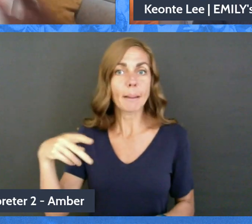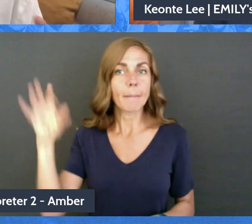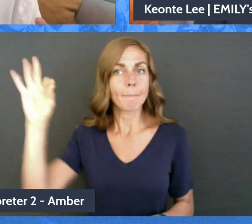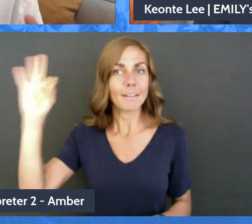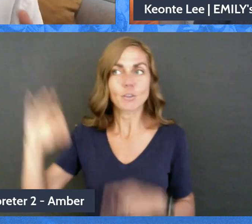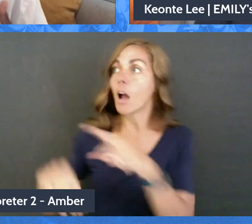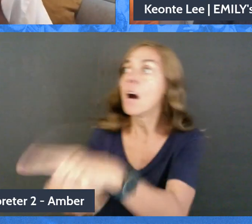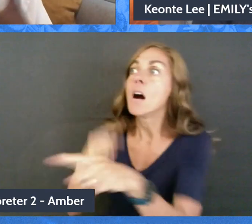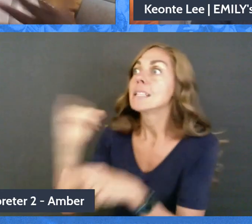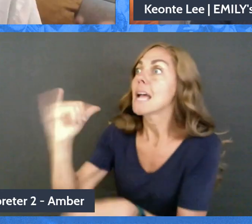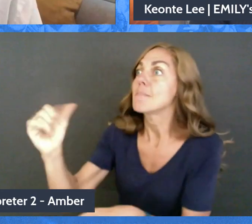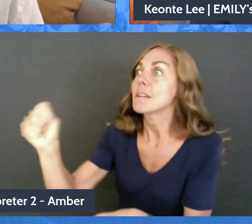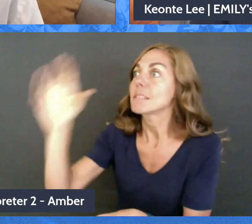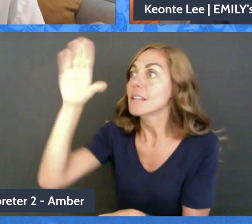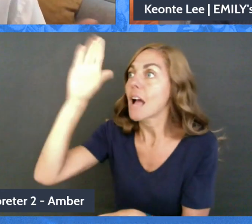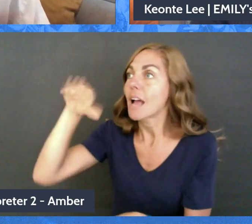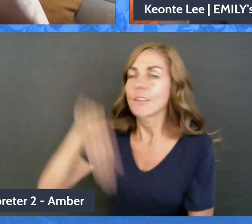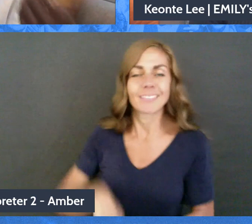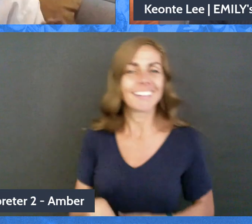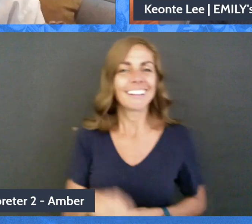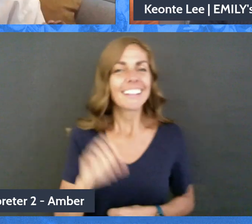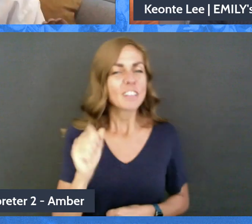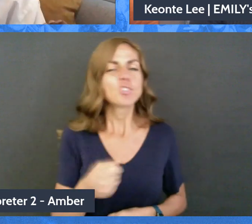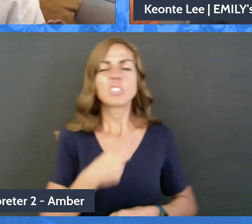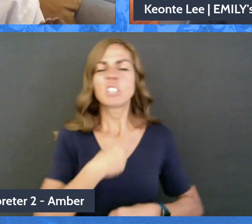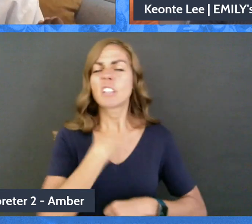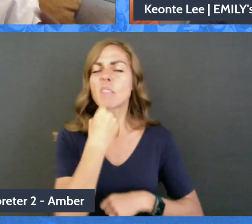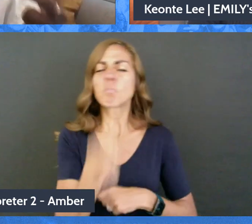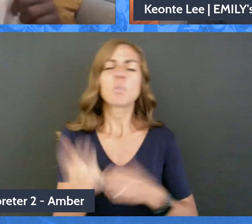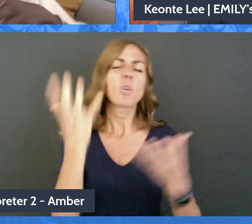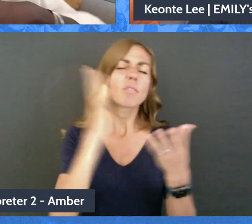amazing. She tells this beautiful narrative about how Harriet Tubman